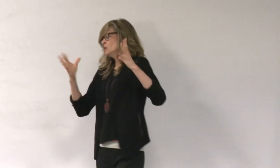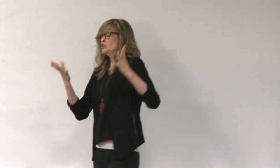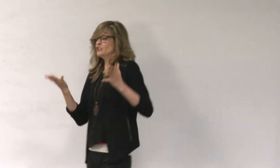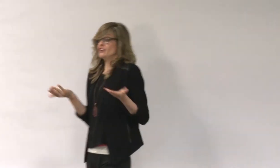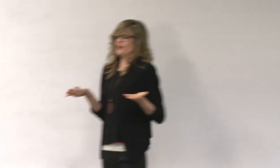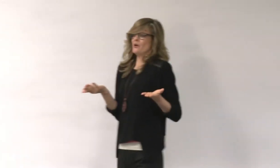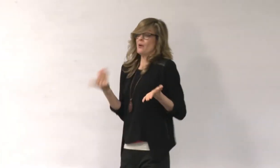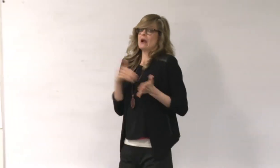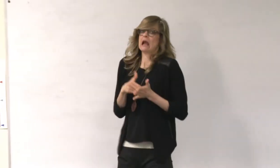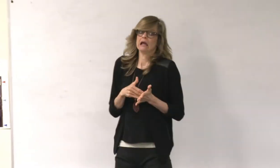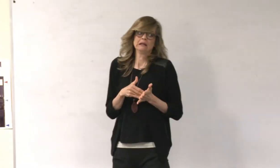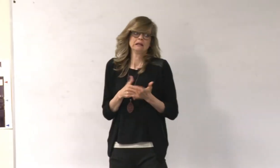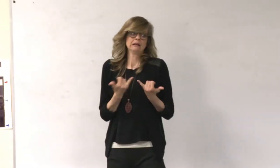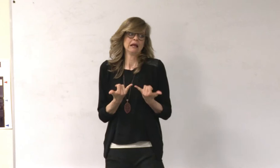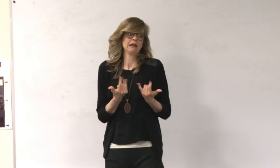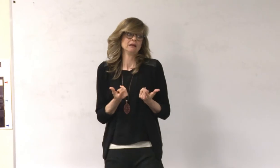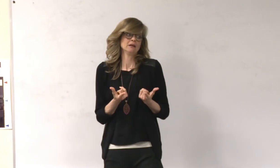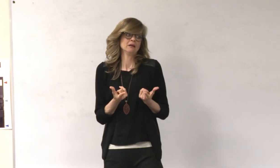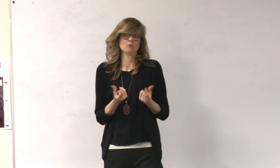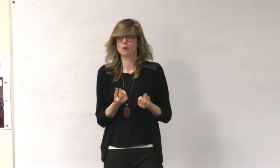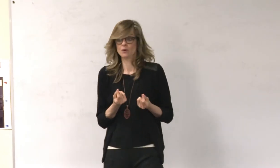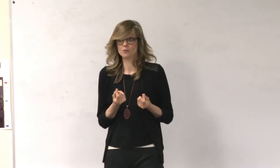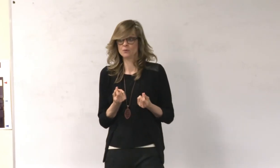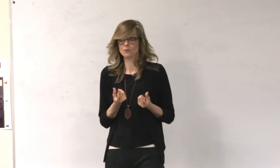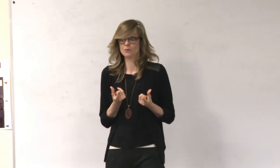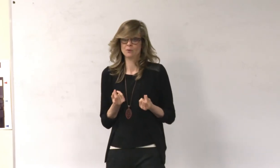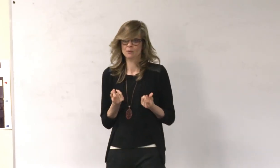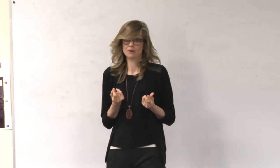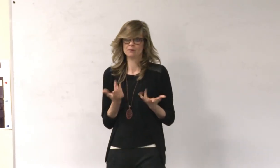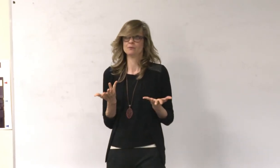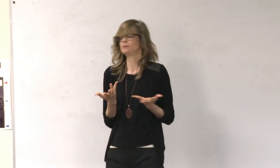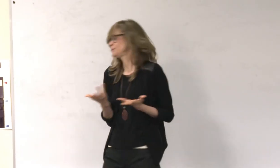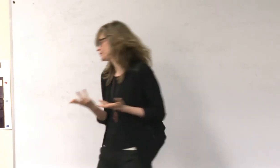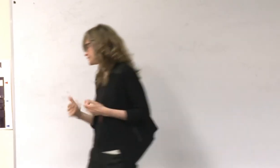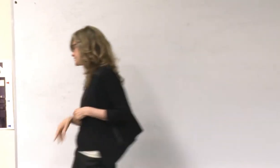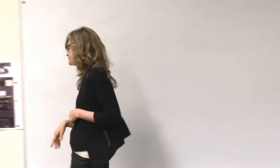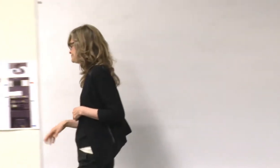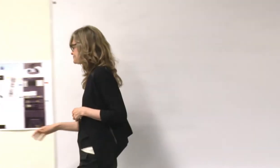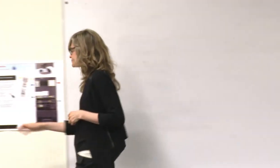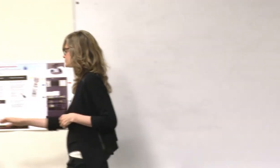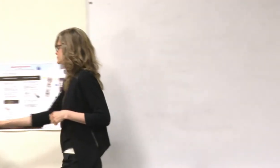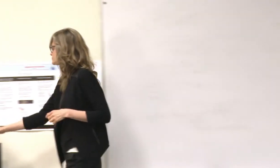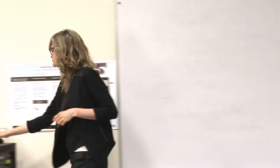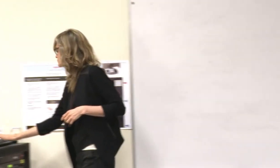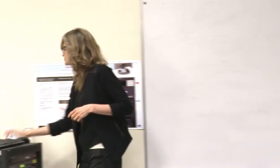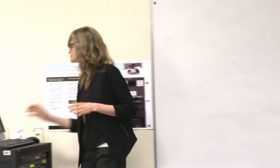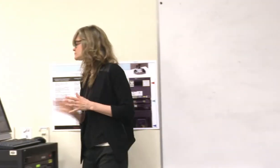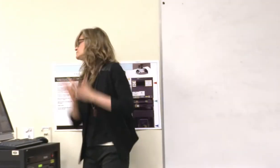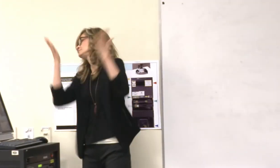SO, ONCE AGAIN, I CAME TO A CROSSROADS AND HAD TO DECIDE WHAT TO DO.